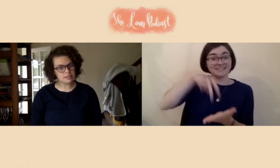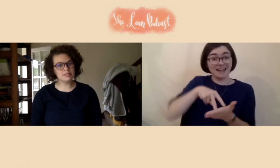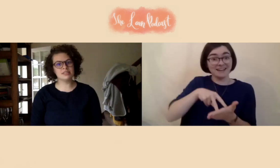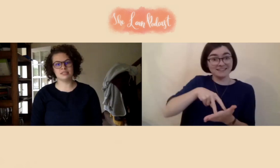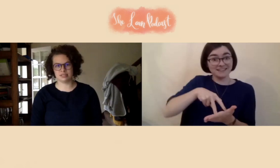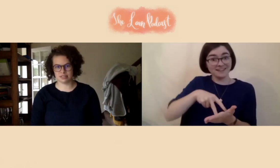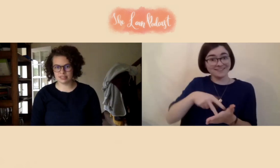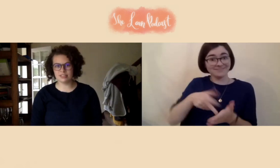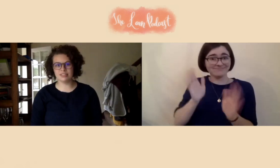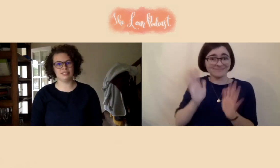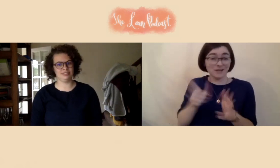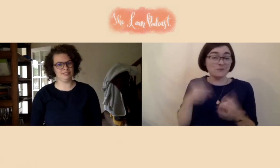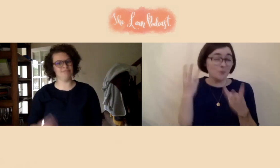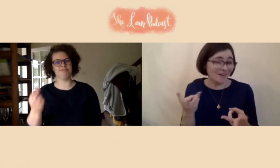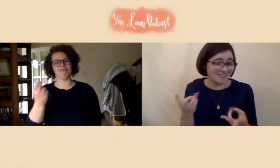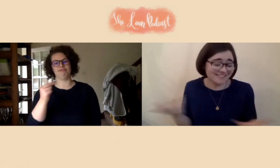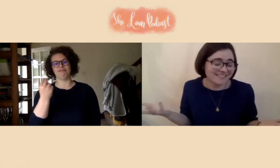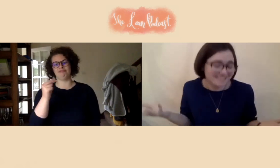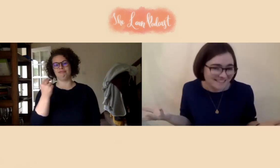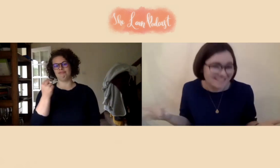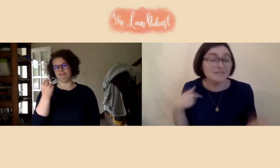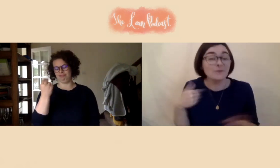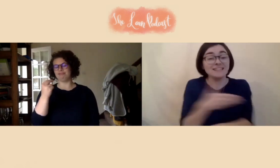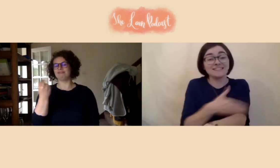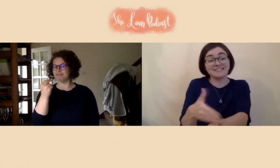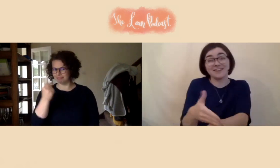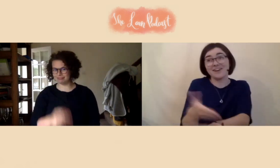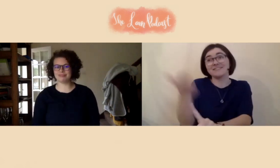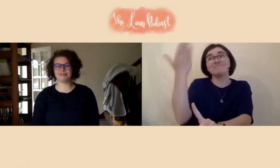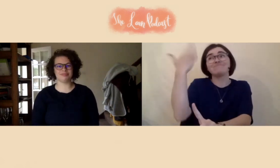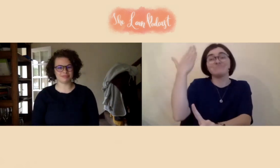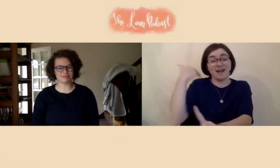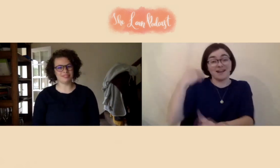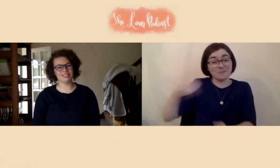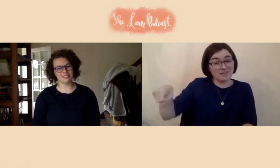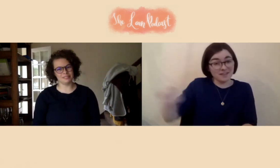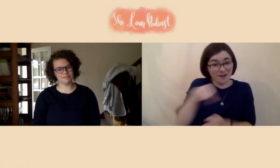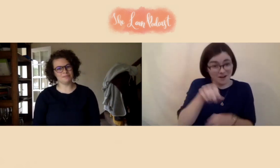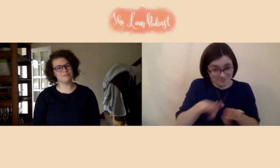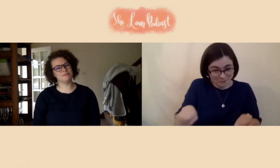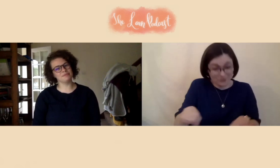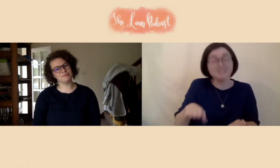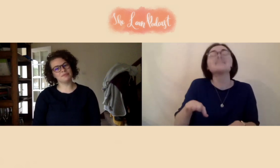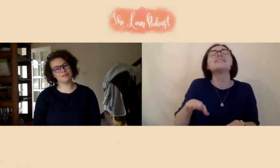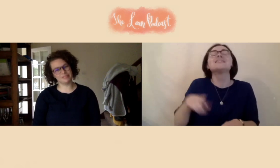Yeah, so I began with an ironing board. Then we discovered, well, we had a desk